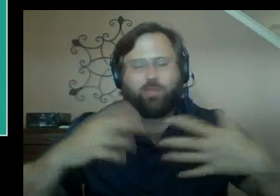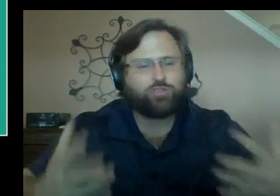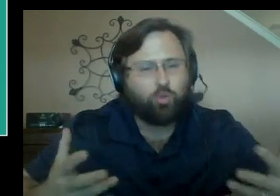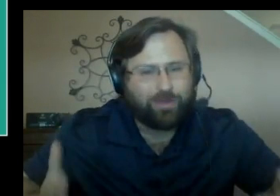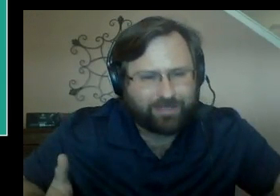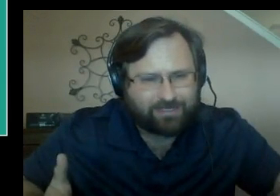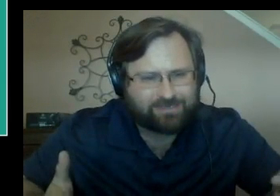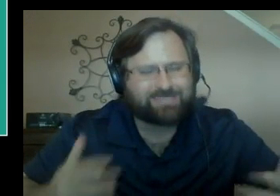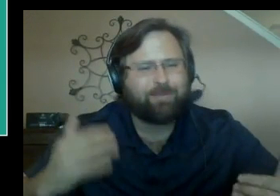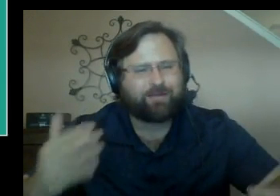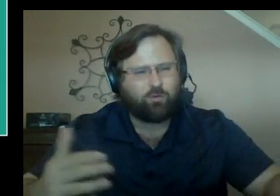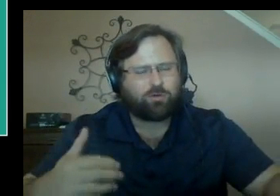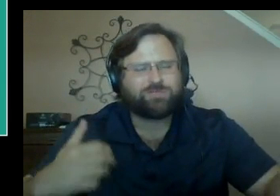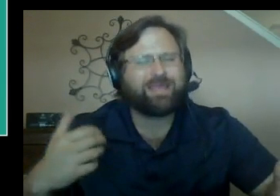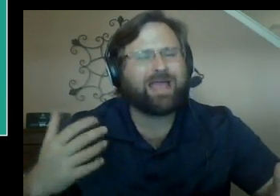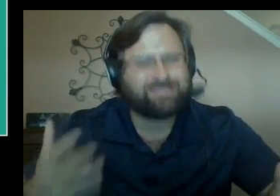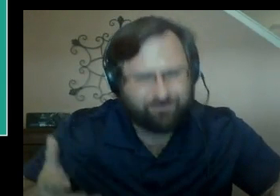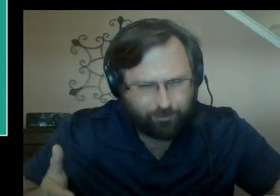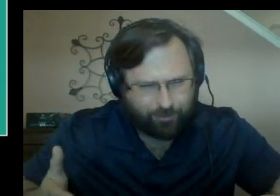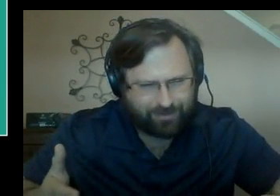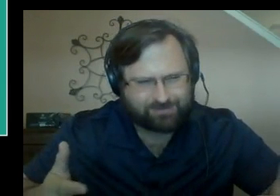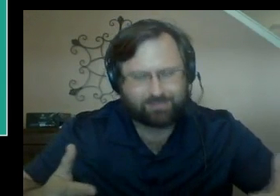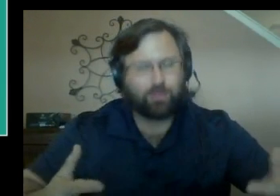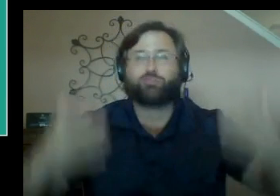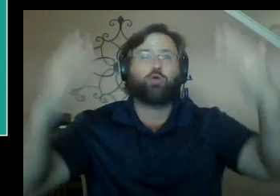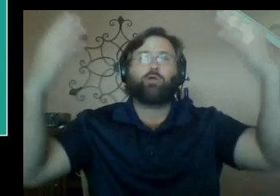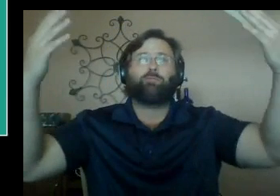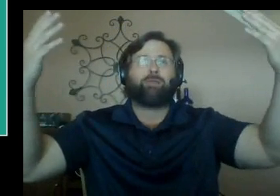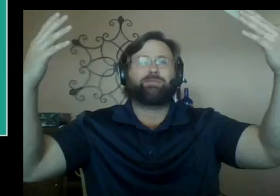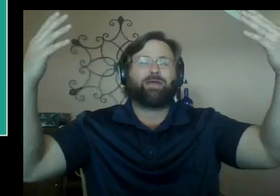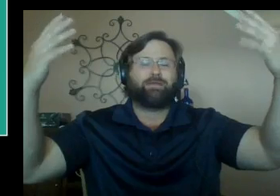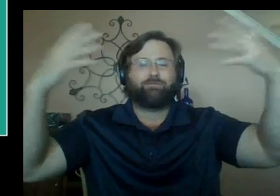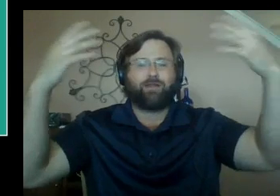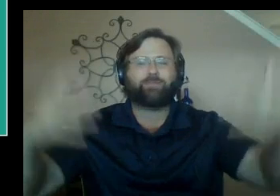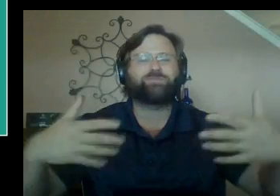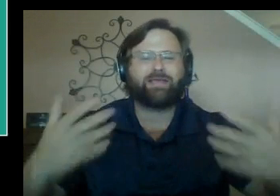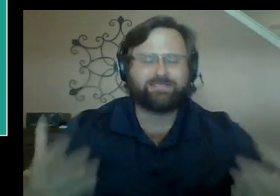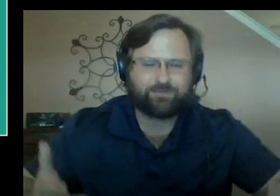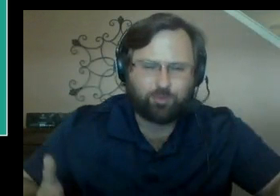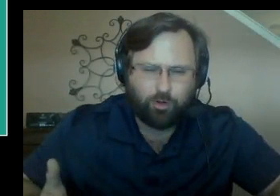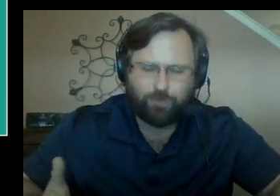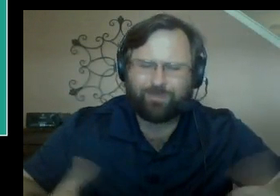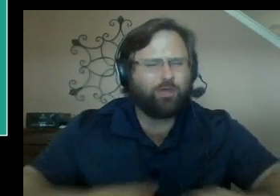there's no real list it's a metaphor we're speaking as if there were a list there's no real map in front of them speaking as if there were